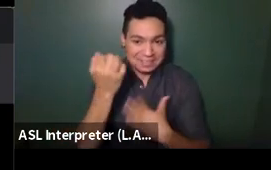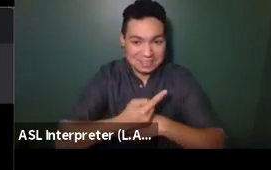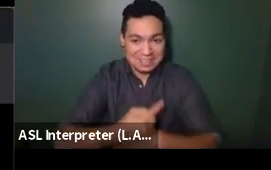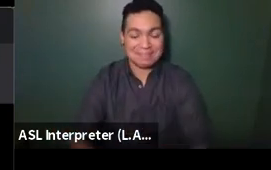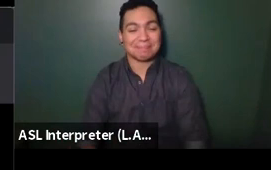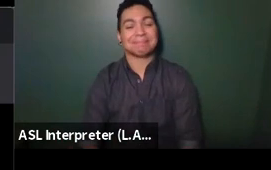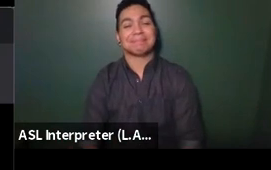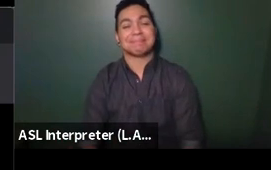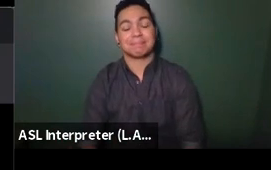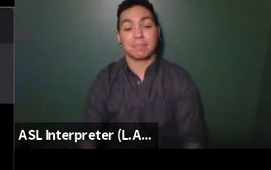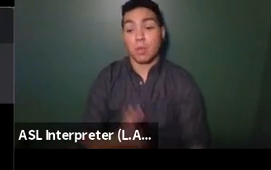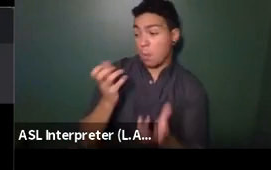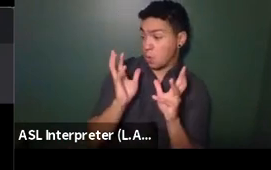Katherine Livick - ESD 112: Let me leave that up for just a minute?